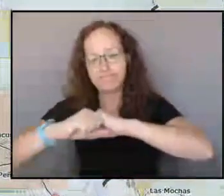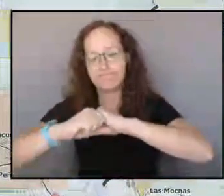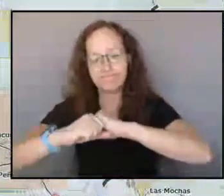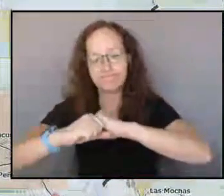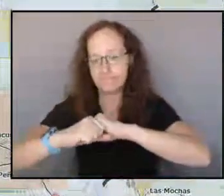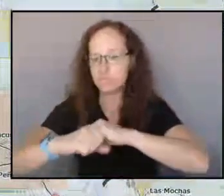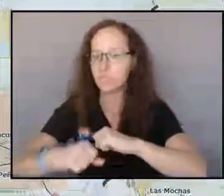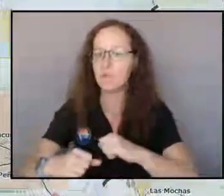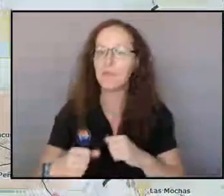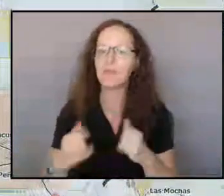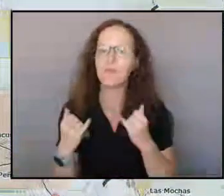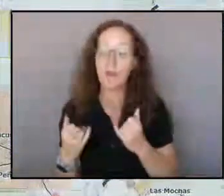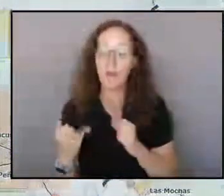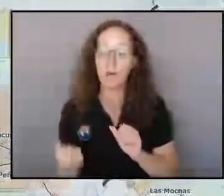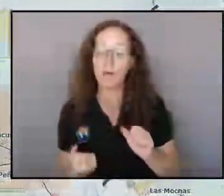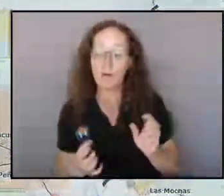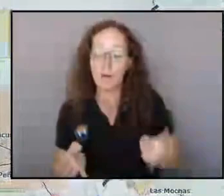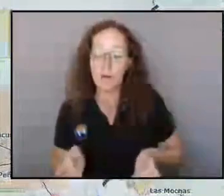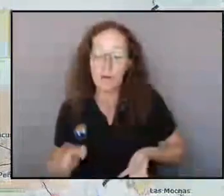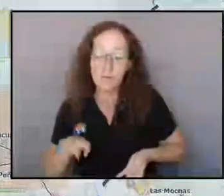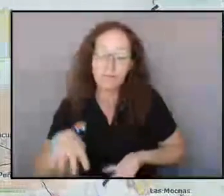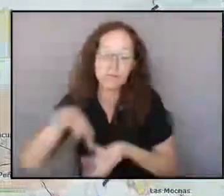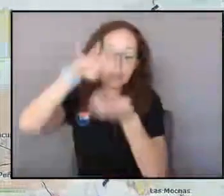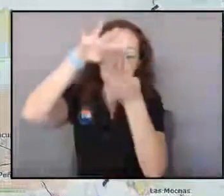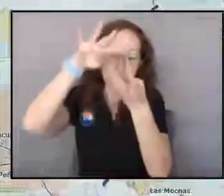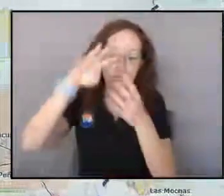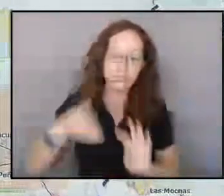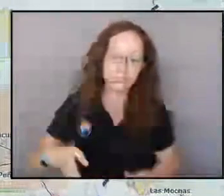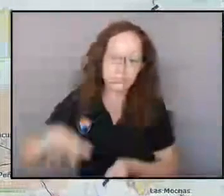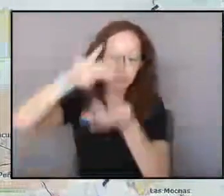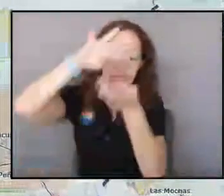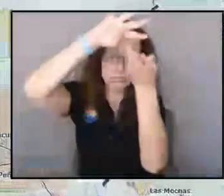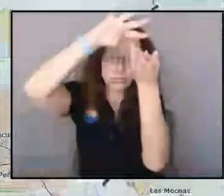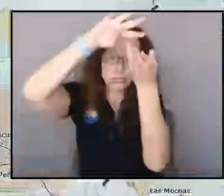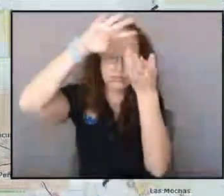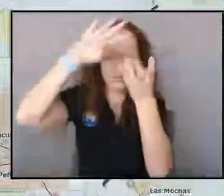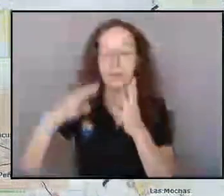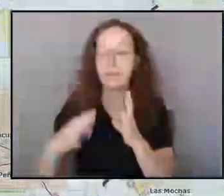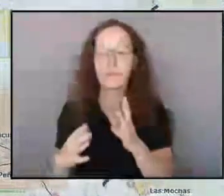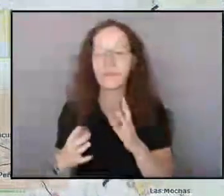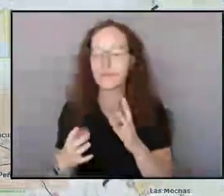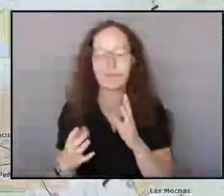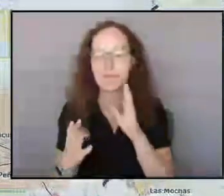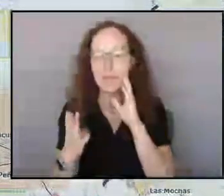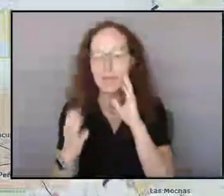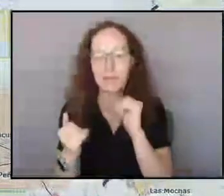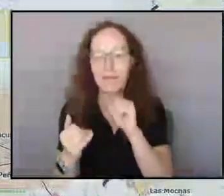UNDER SOUTHWEST WINDS, HAVING THE FIRE MOVE EAST, THREATEN SIERRA BONITA, BLACK LAKE, HIDDEN LAKE AND